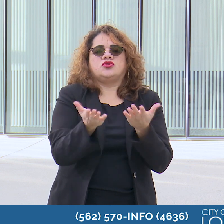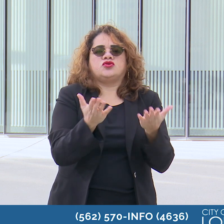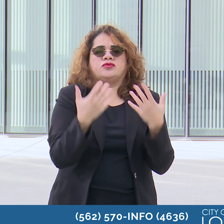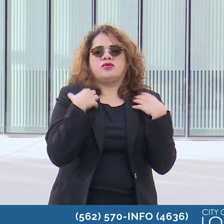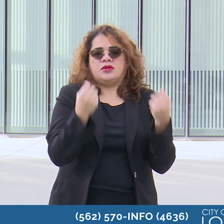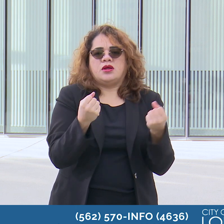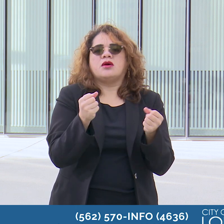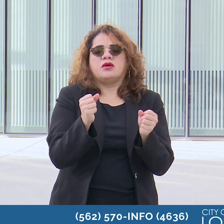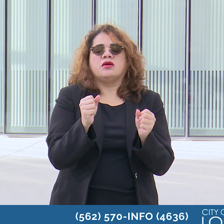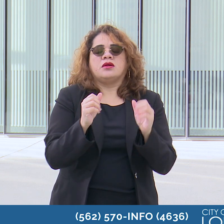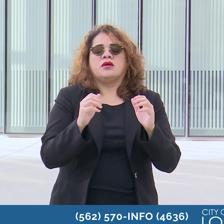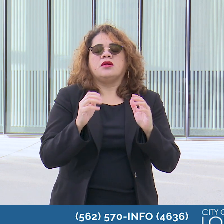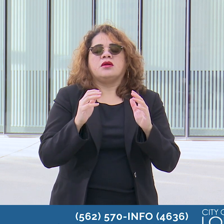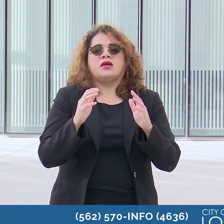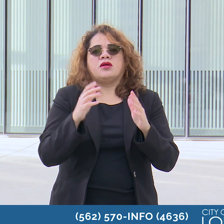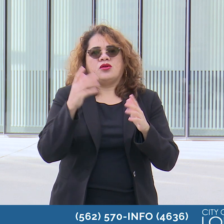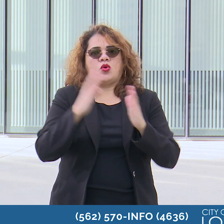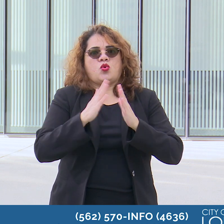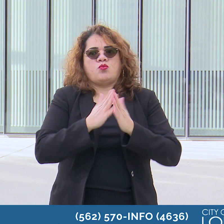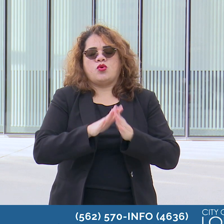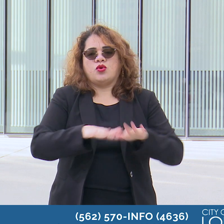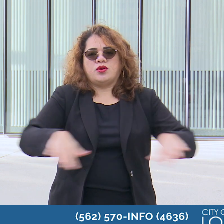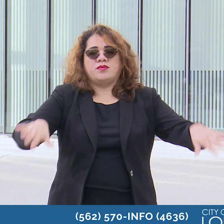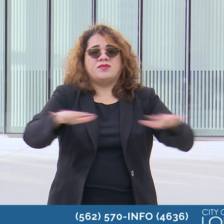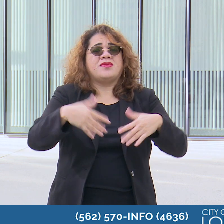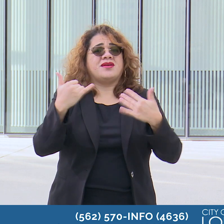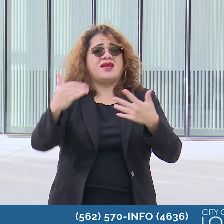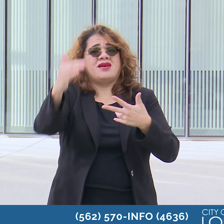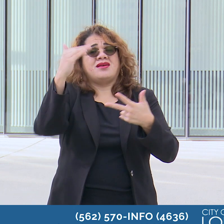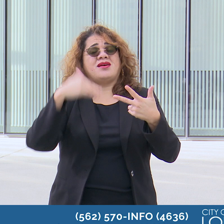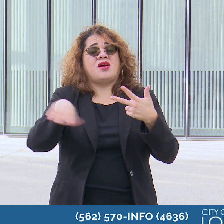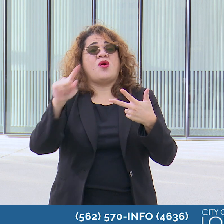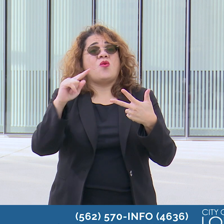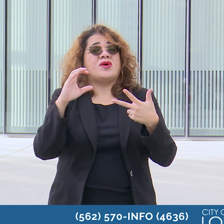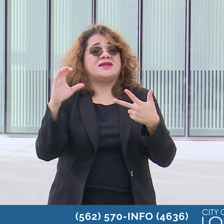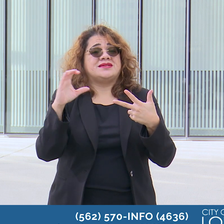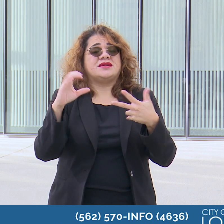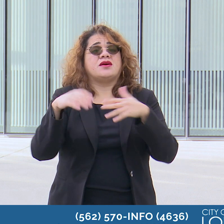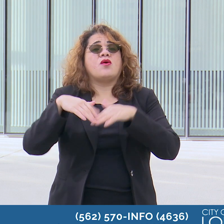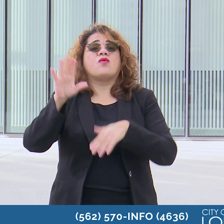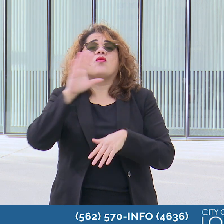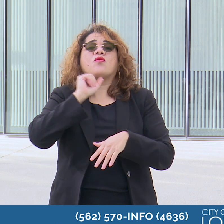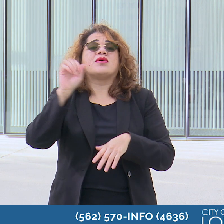Then phase 1C which includes high risk populations of adults over the age of 65 and adults with